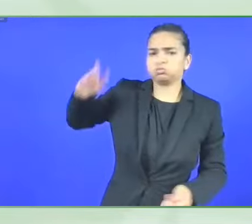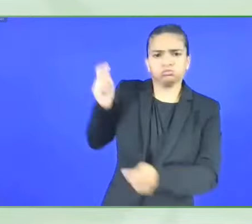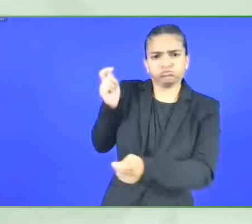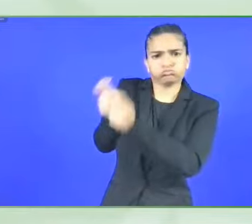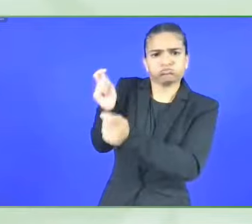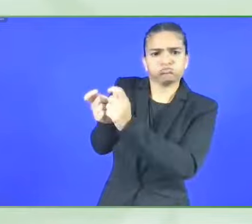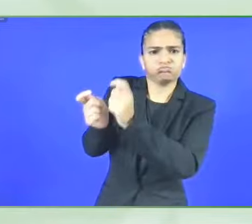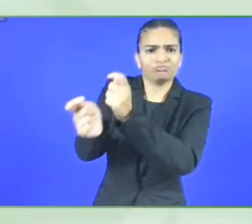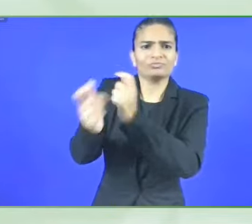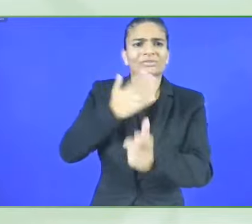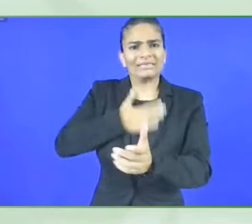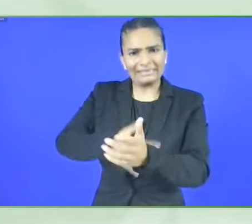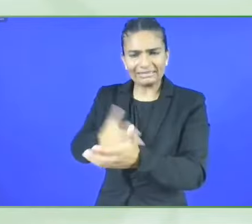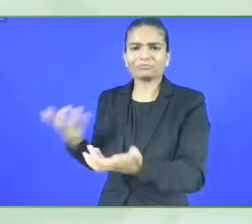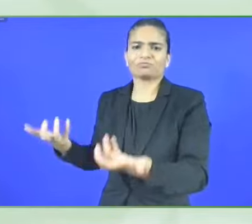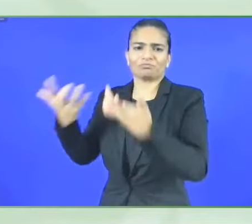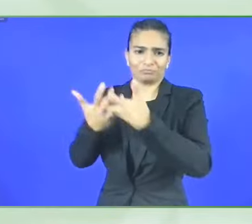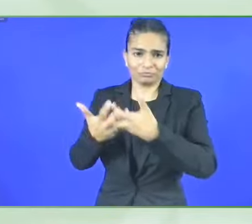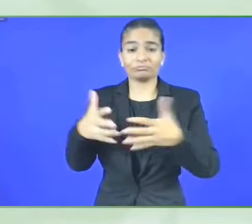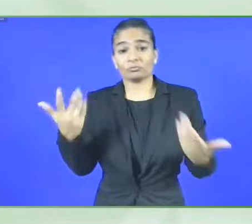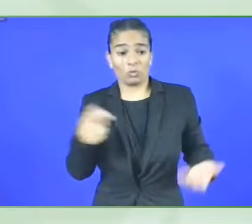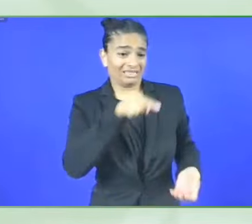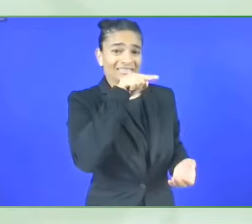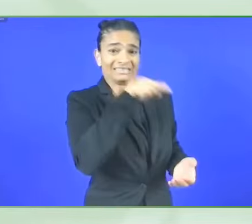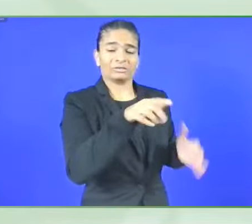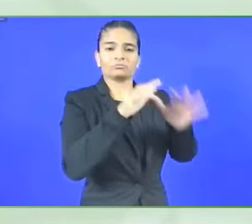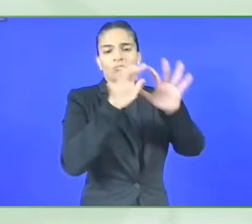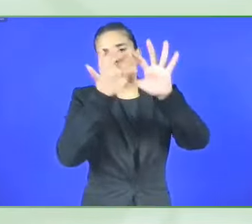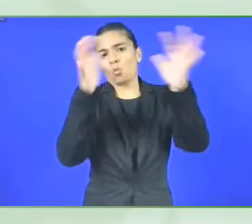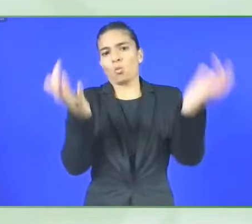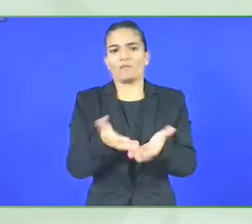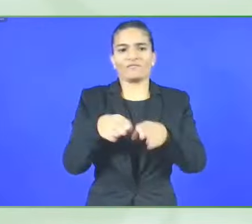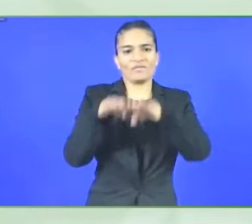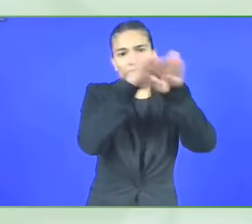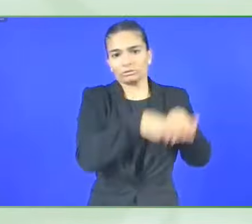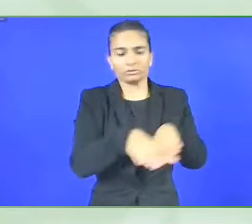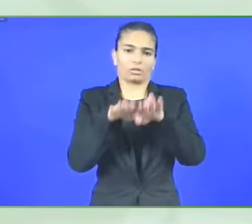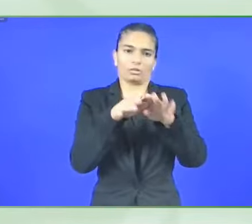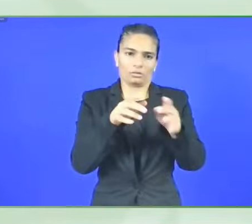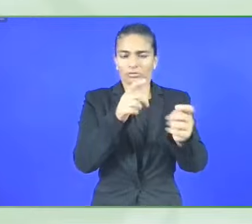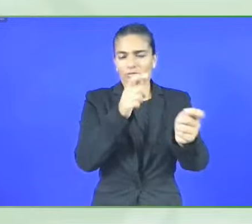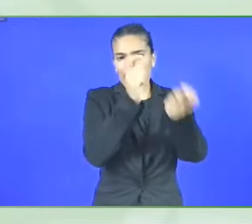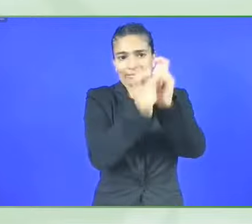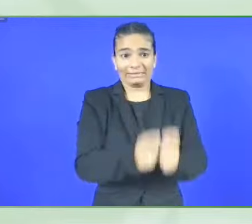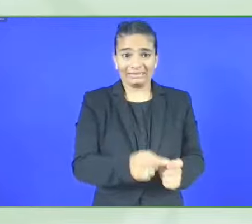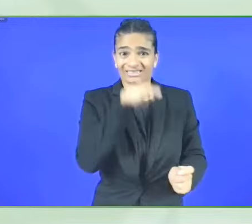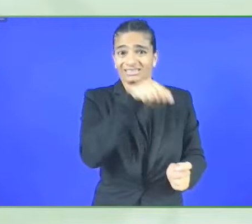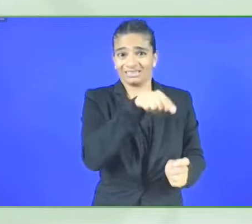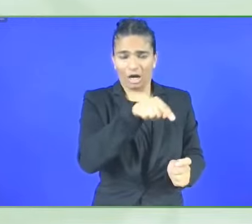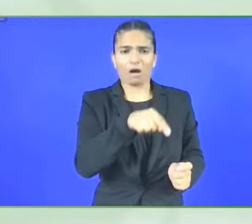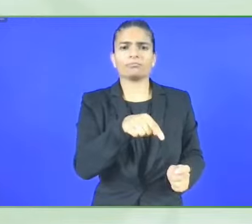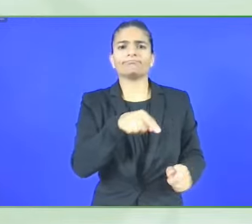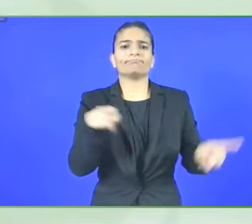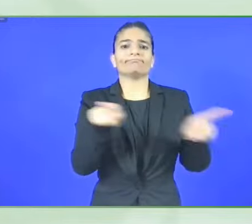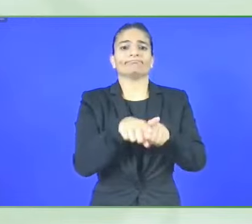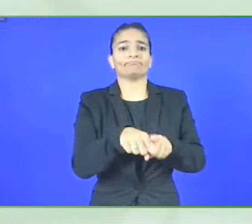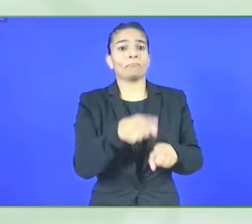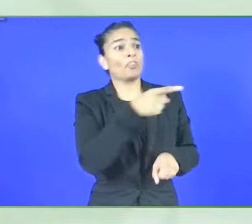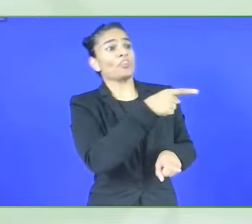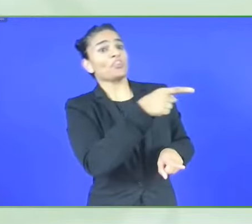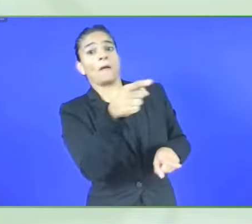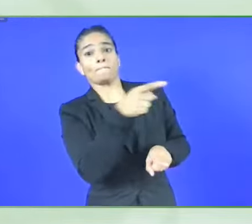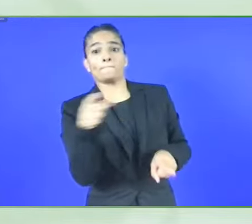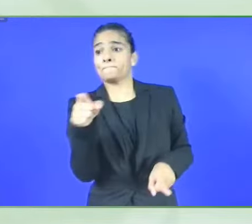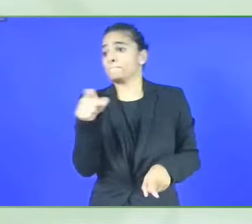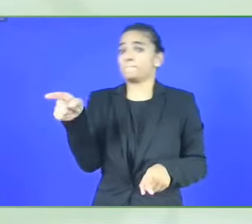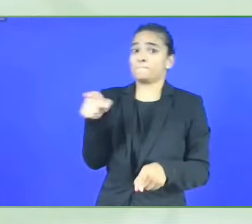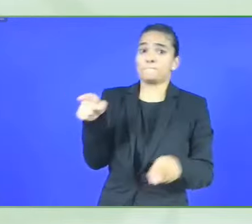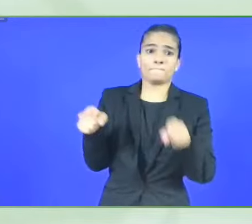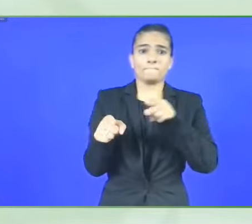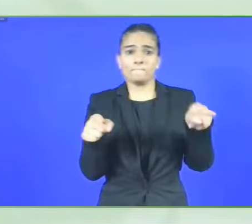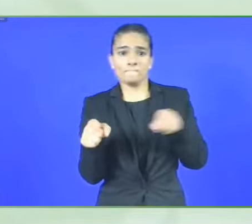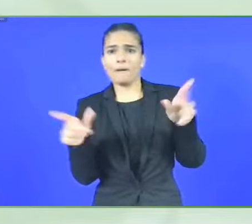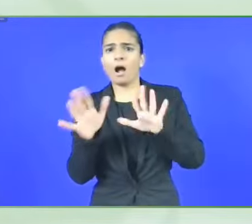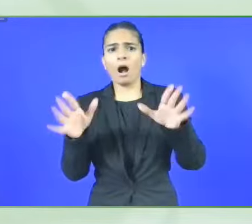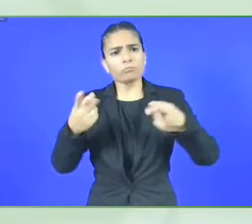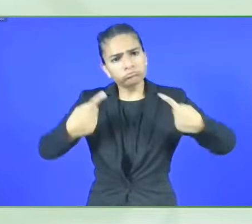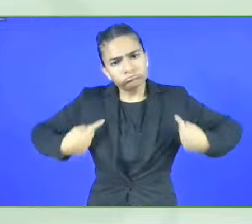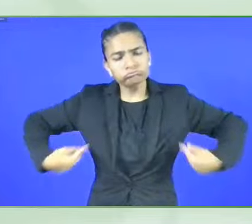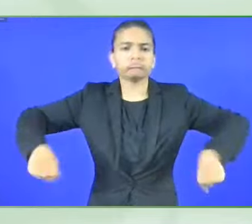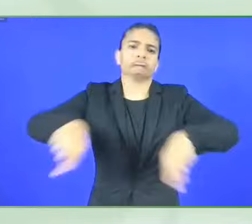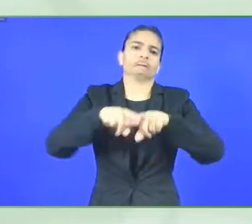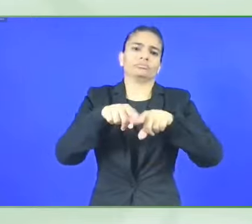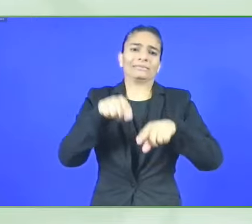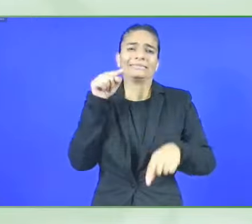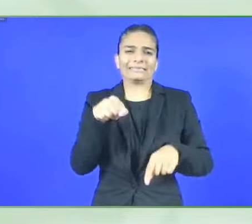we will also talk about Universal Design for learning, which is a concept and a tool of